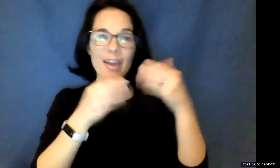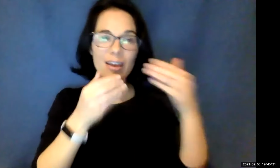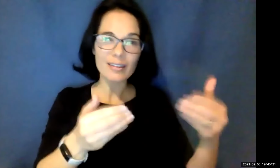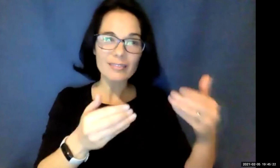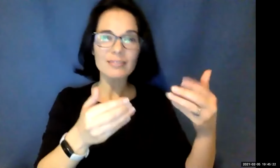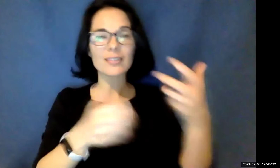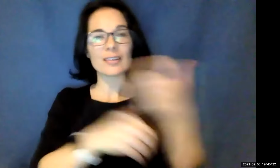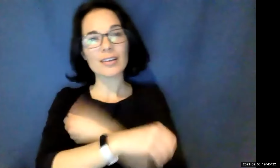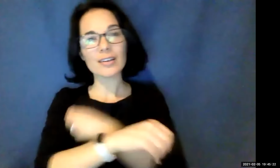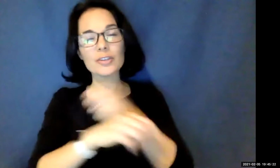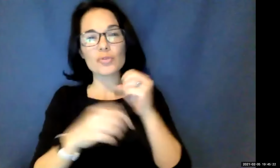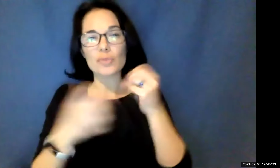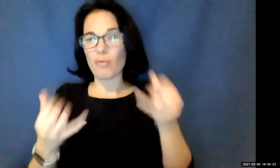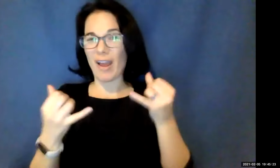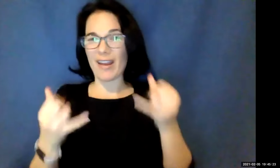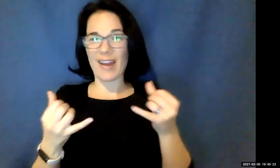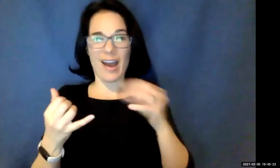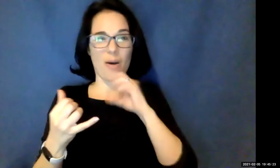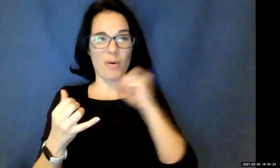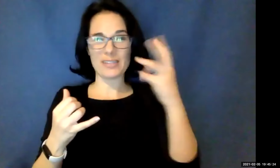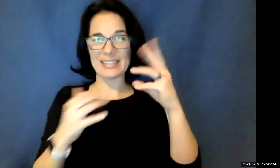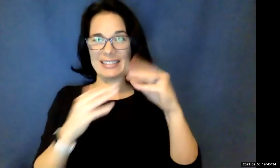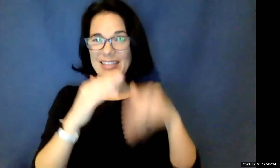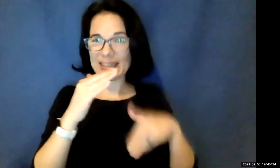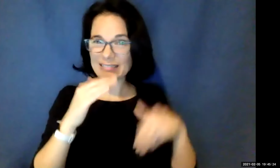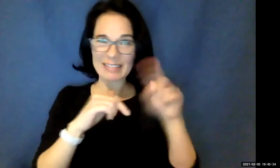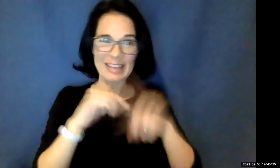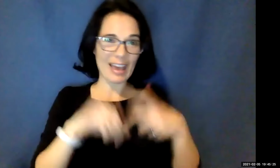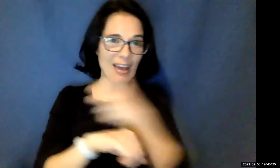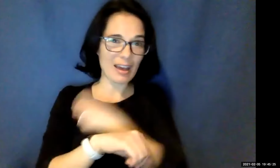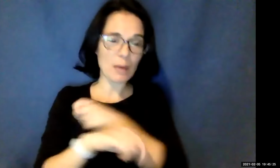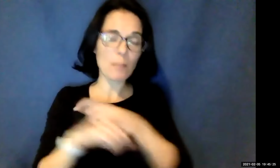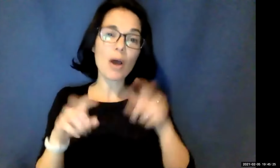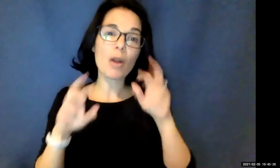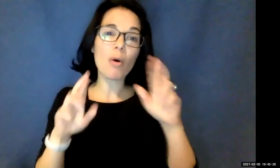But definitely hope to see cases continue to go down, and hopefully stay down if we